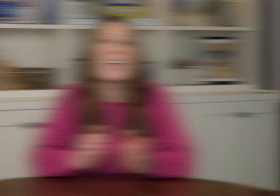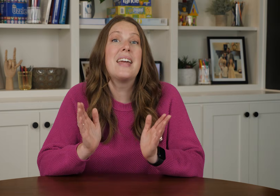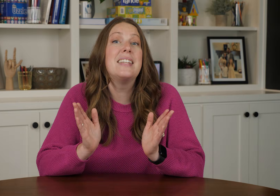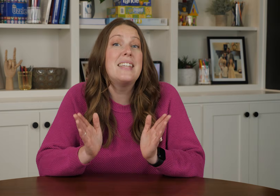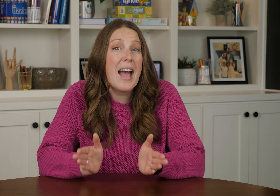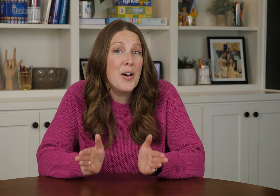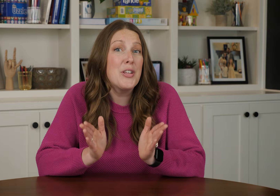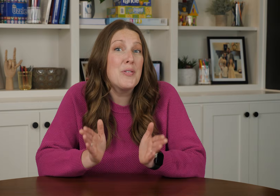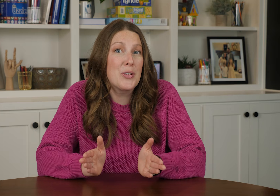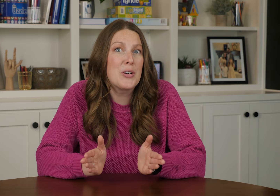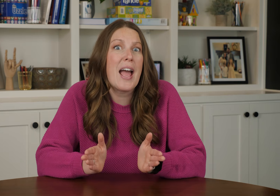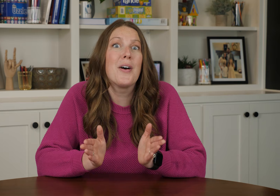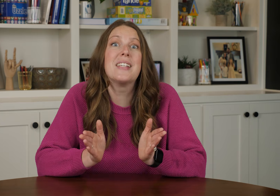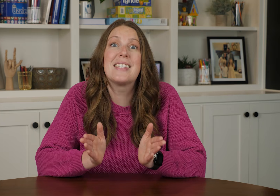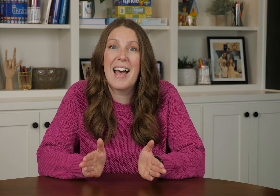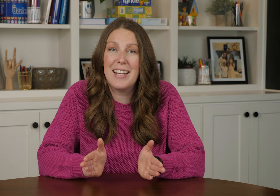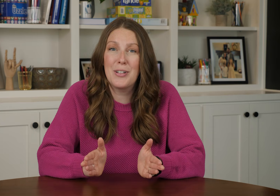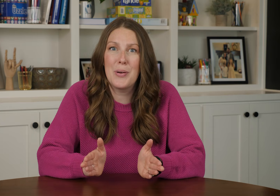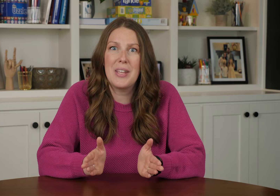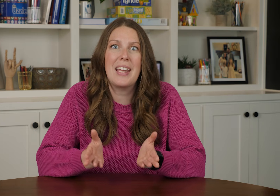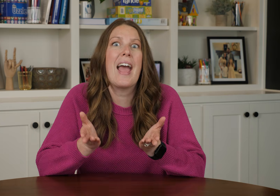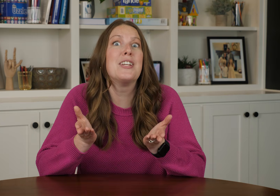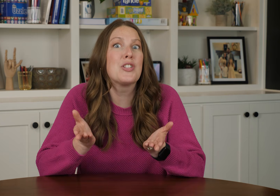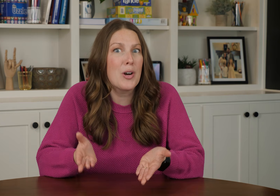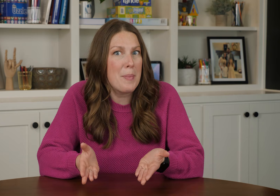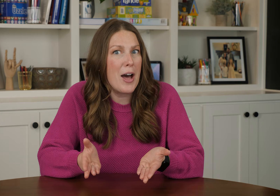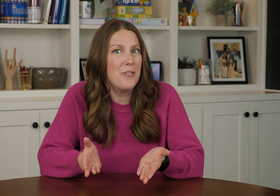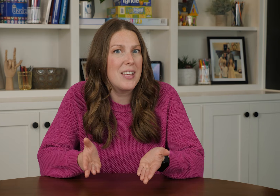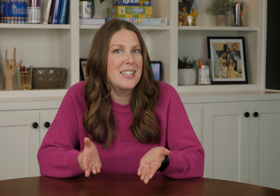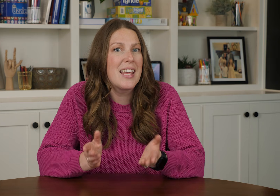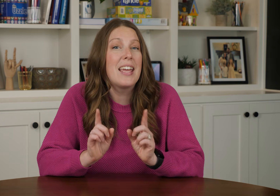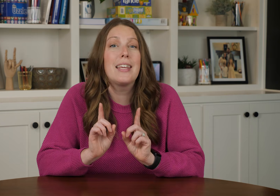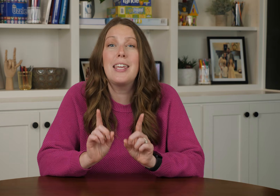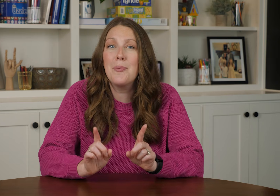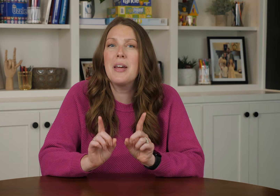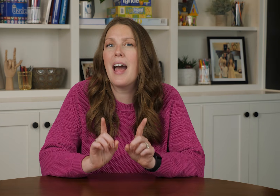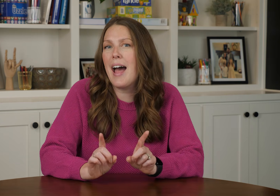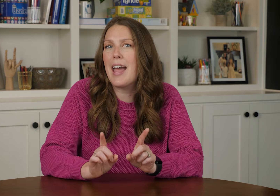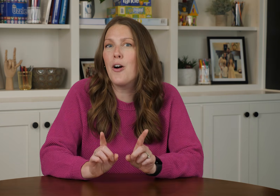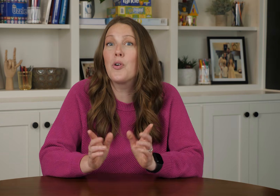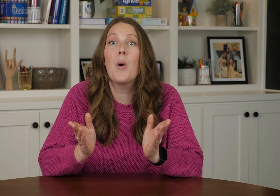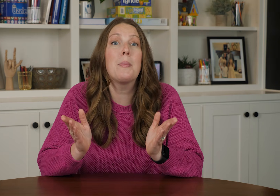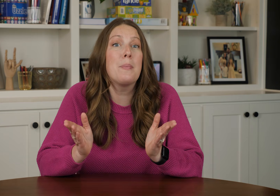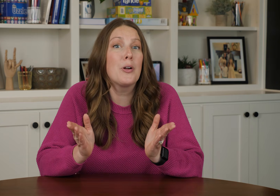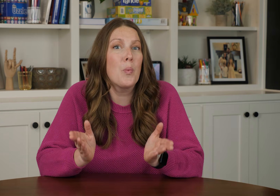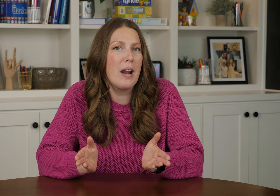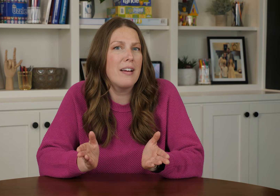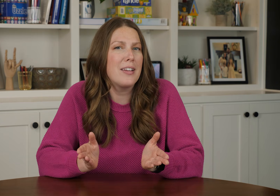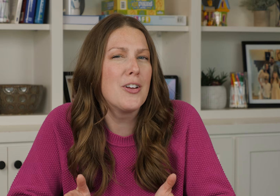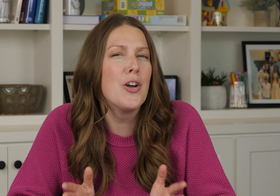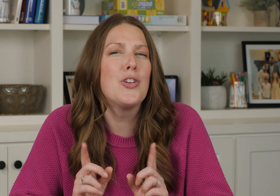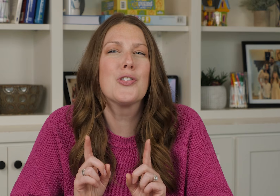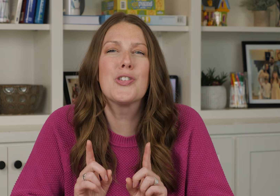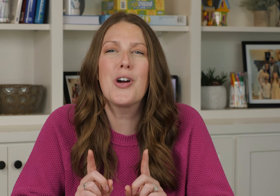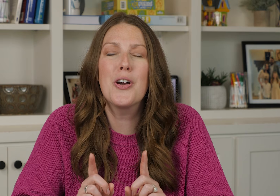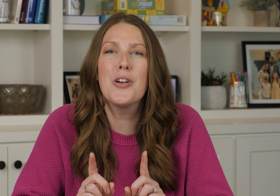Now that you've learned how to sign clothing and describe outfits. Keep an eye out for what people are wearing. You'll start noticing